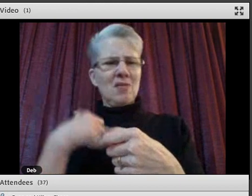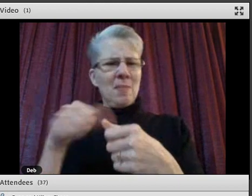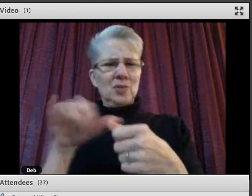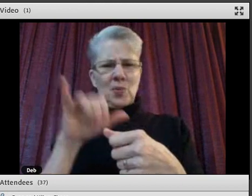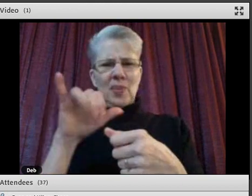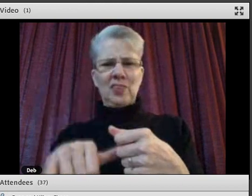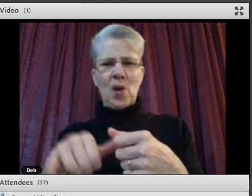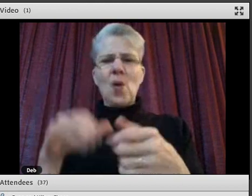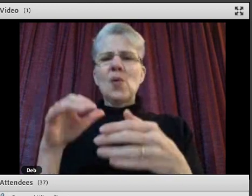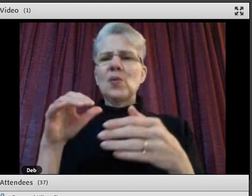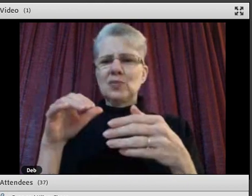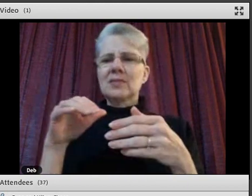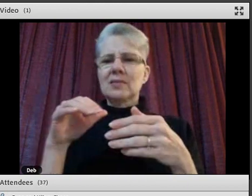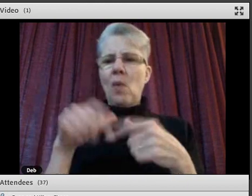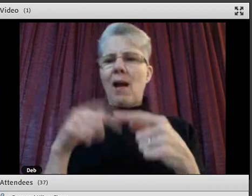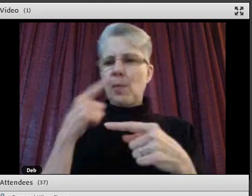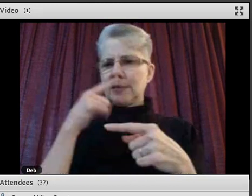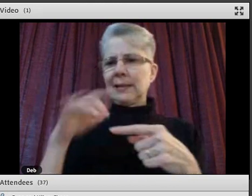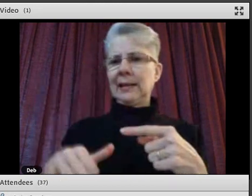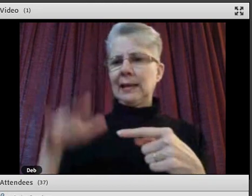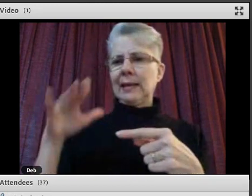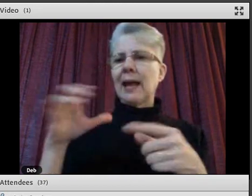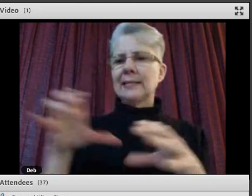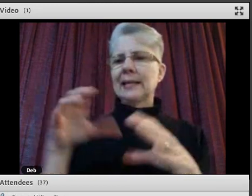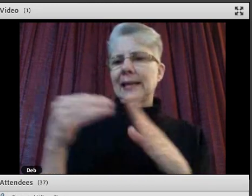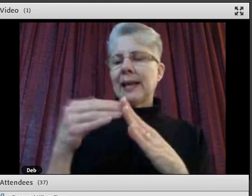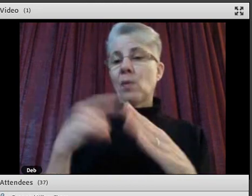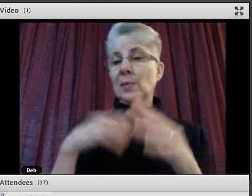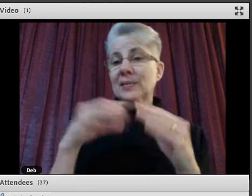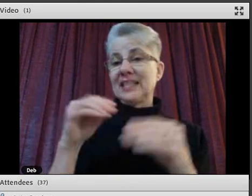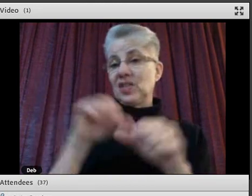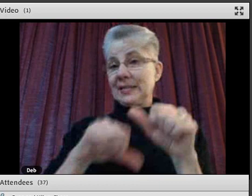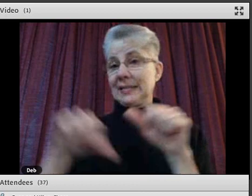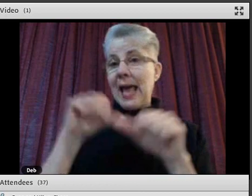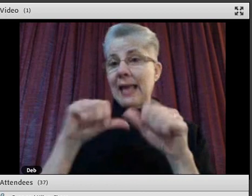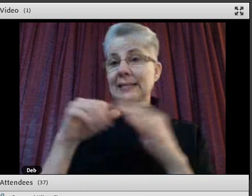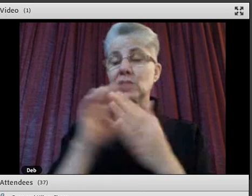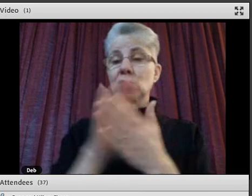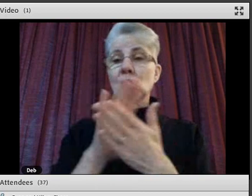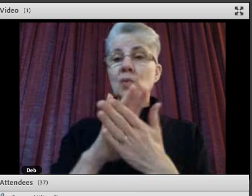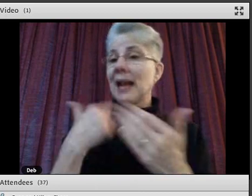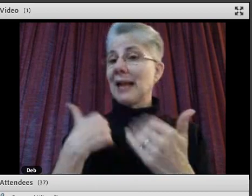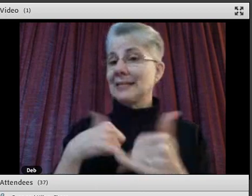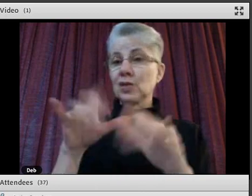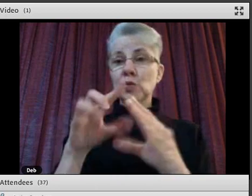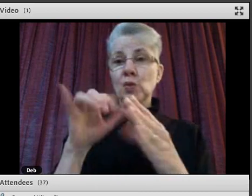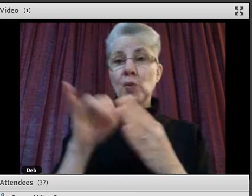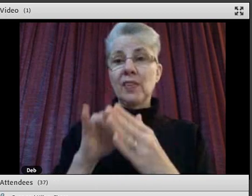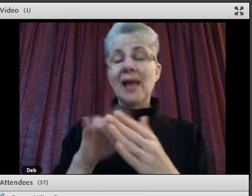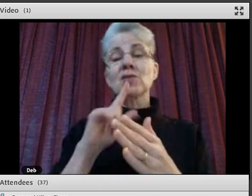And I did it again when I was teaching science in the schools, and I still do it. It's a really cool project.